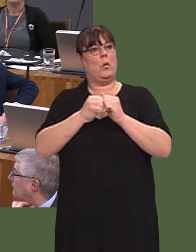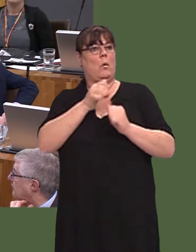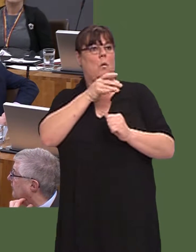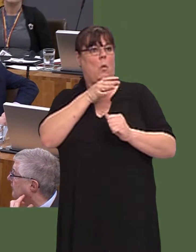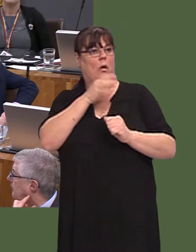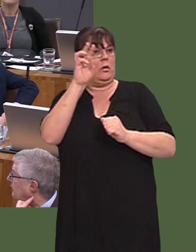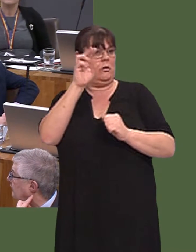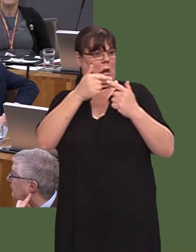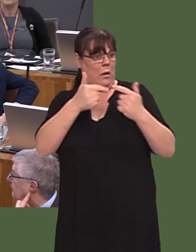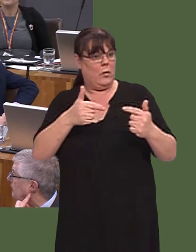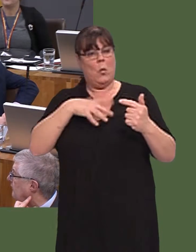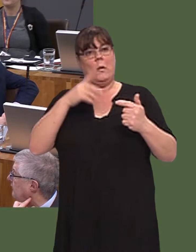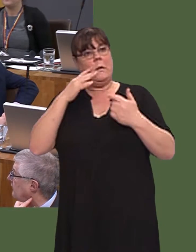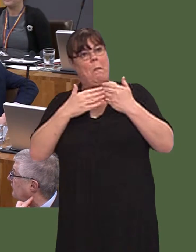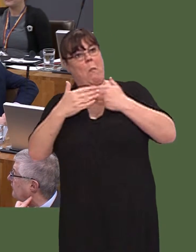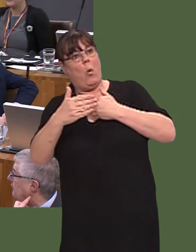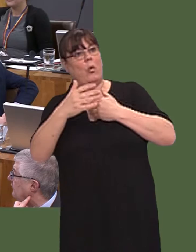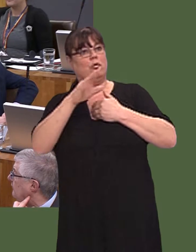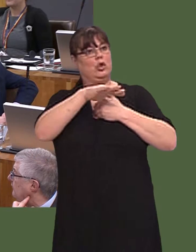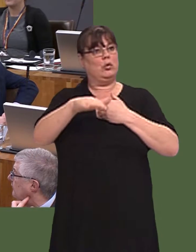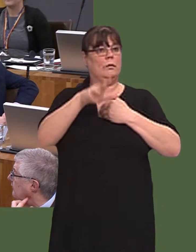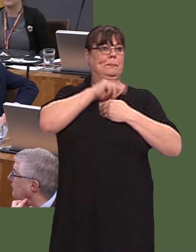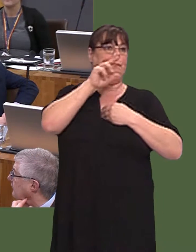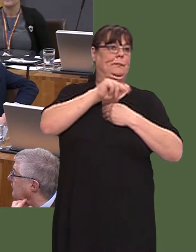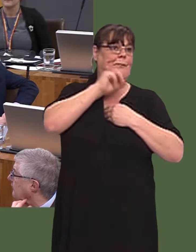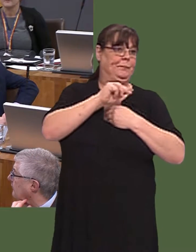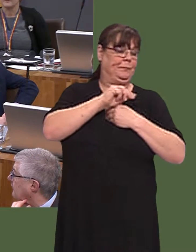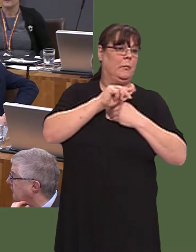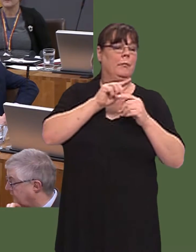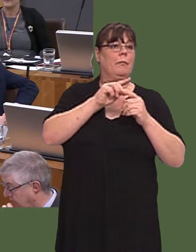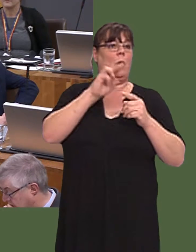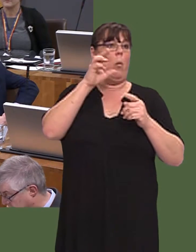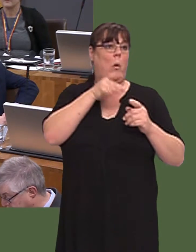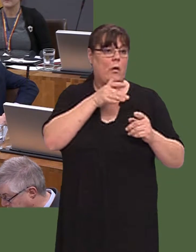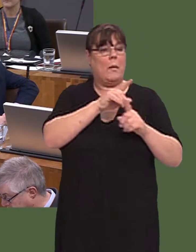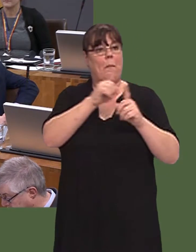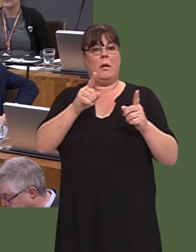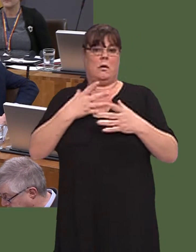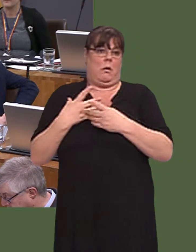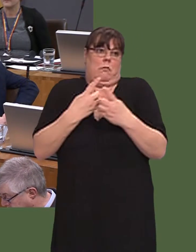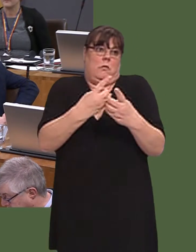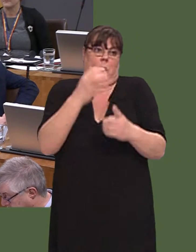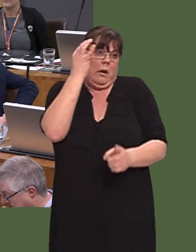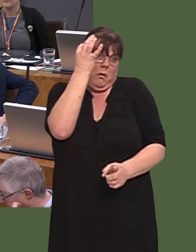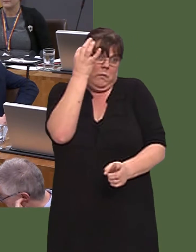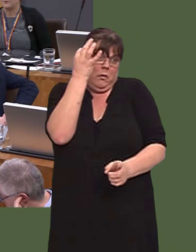of Welsh-medium education and more children involved in it. But, at the end of the day, it is for Carmarthenshire council to justify the decisions that it takes,